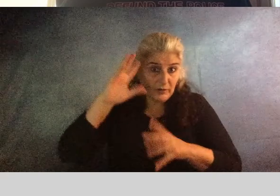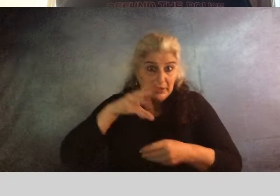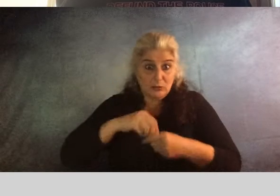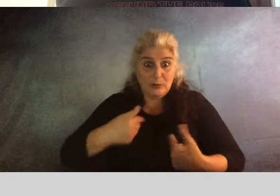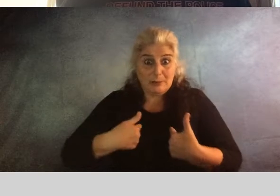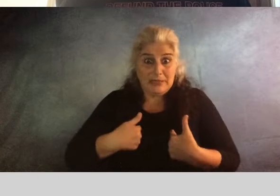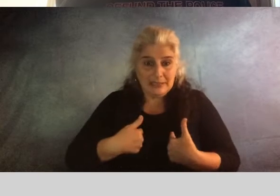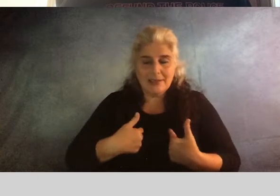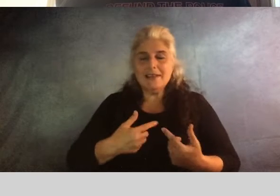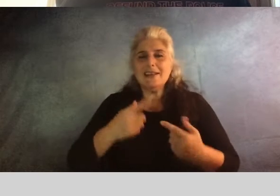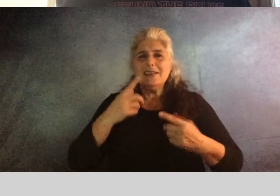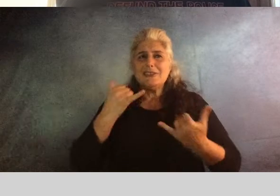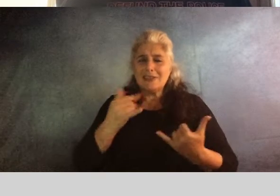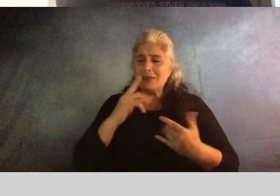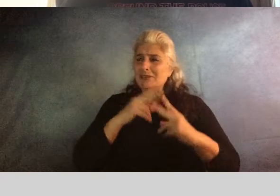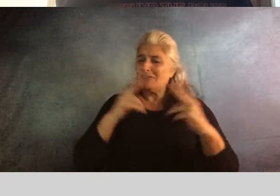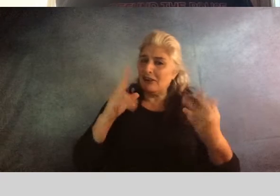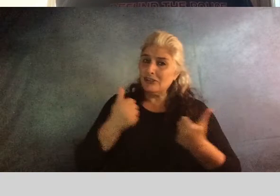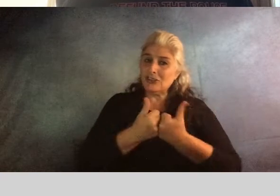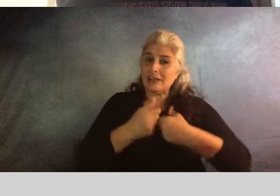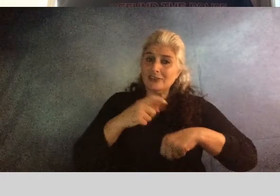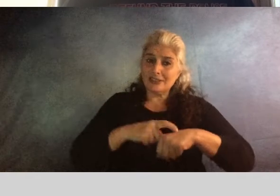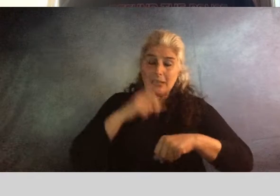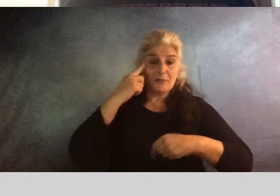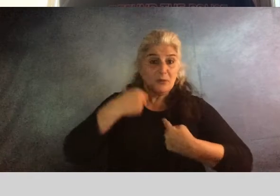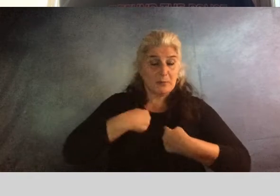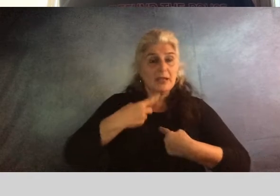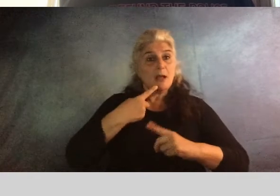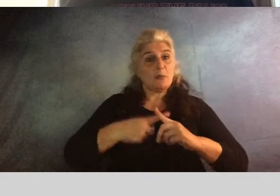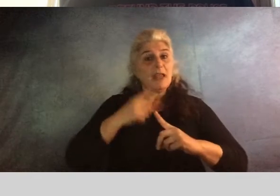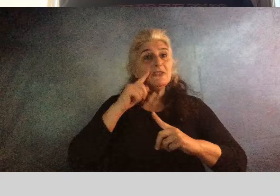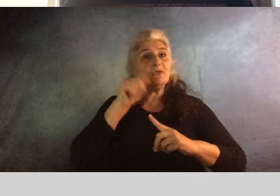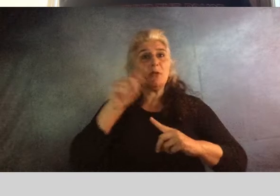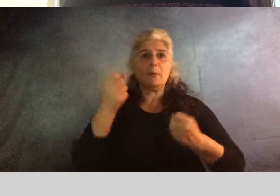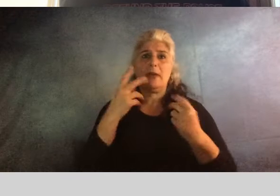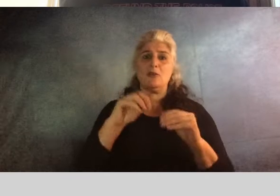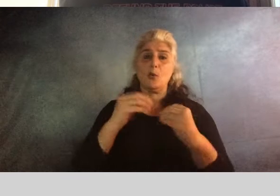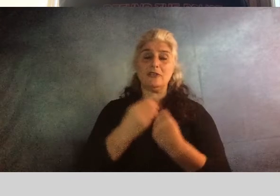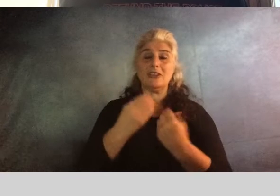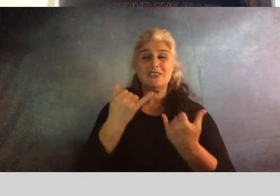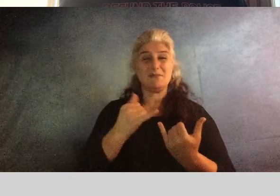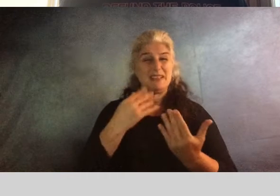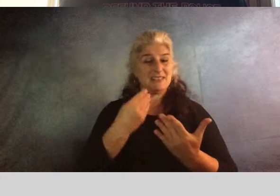for a large number of people and organizations in this country. As such, the funding situation on the ground